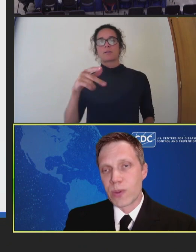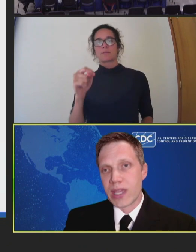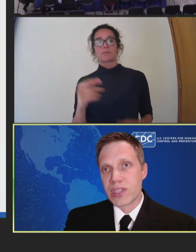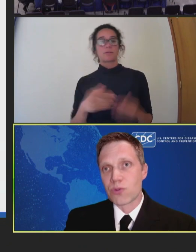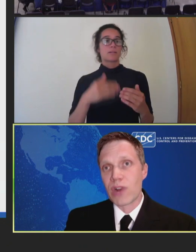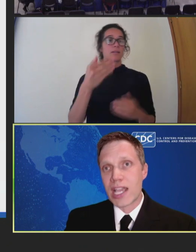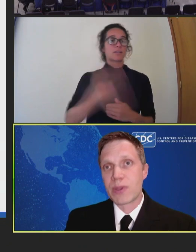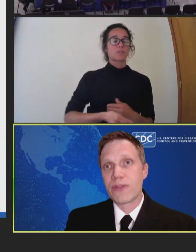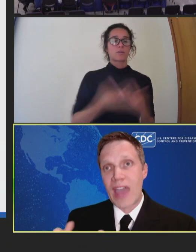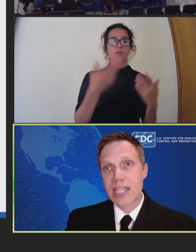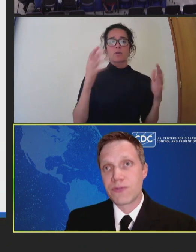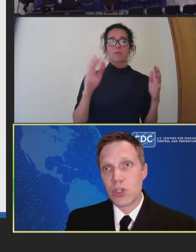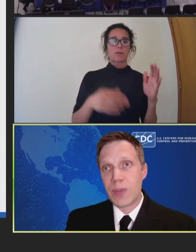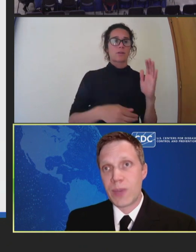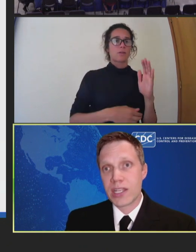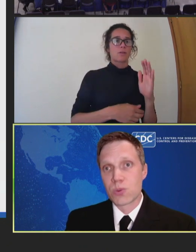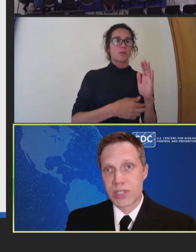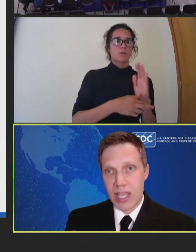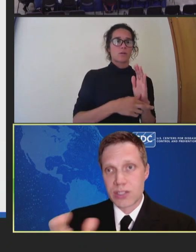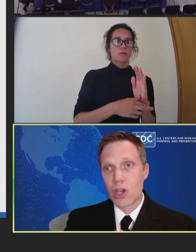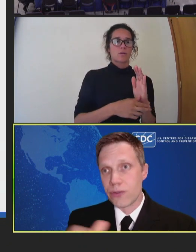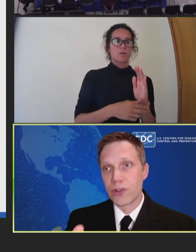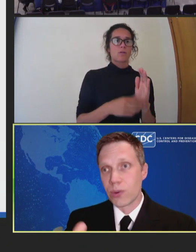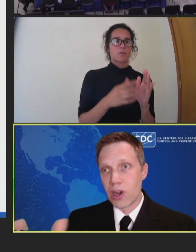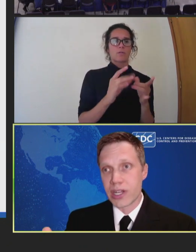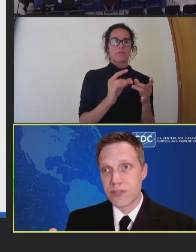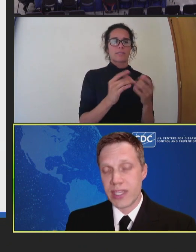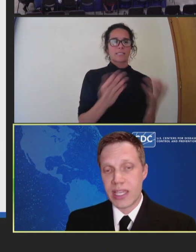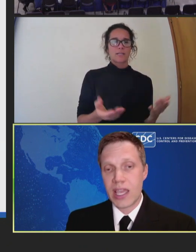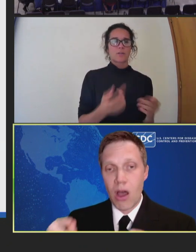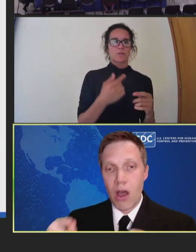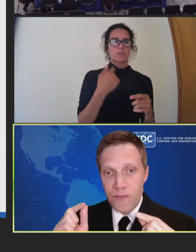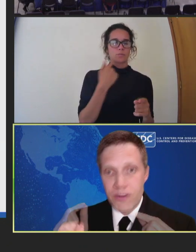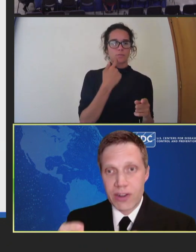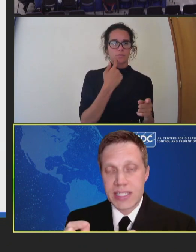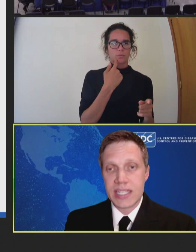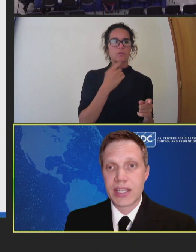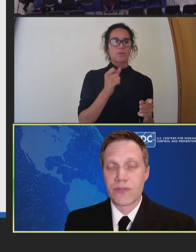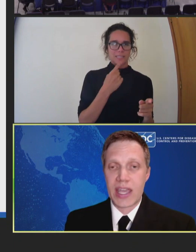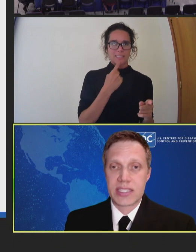we have this RespVaxView page, which has COVID, flu, and RSV, very detailed vaccine